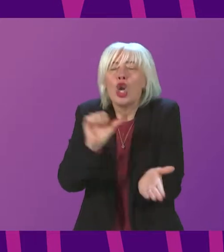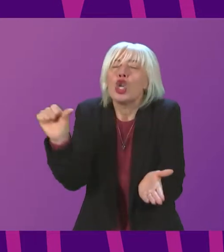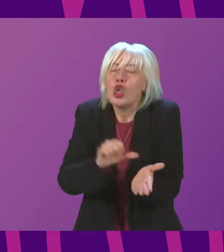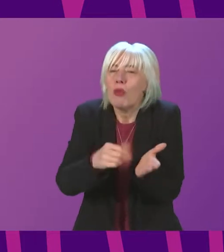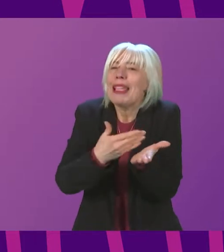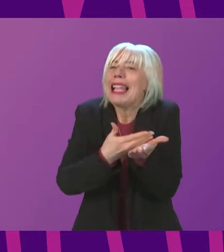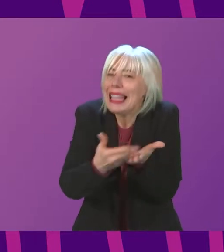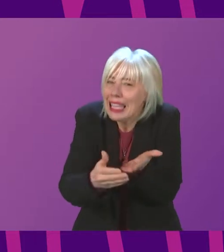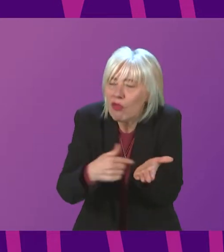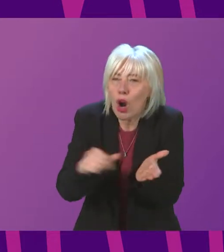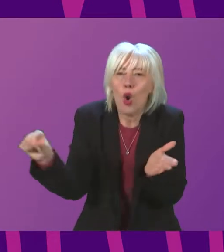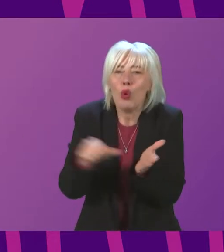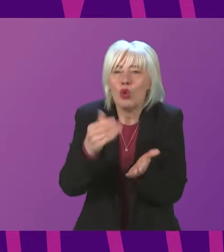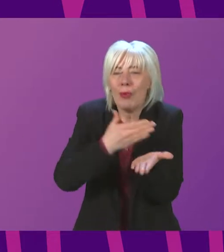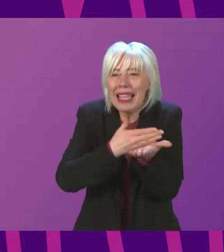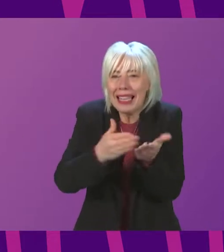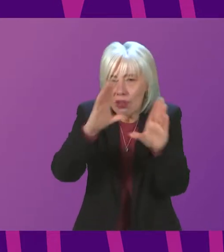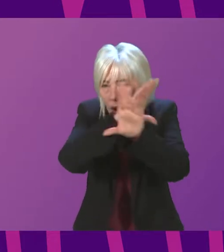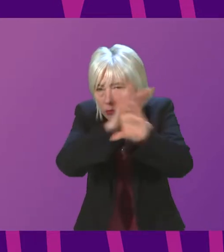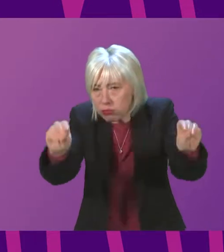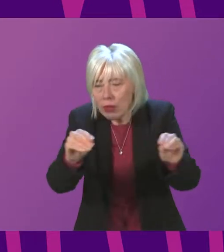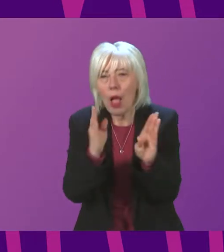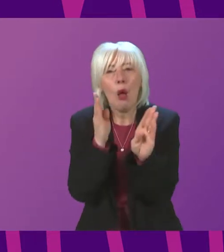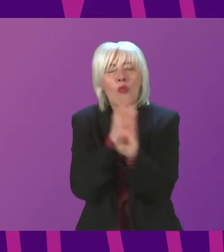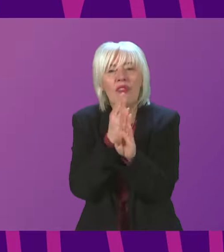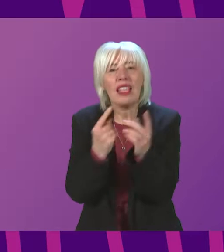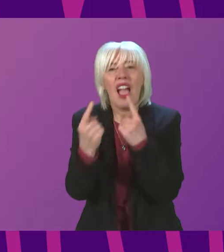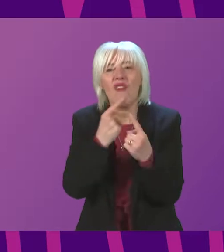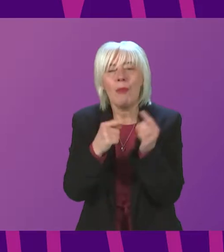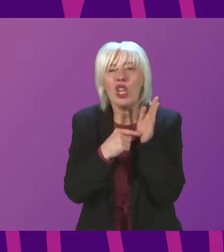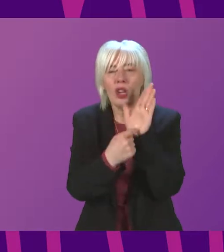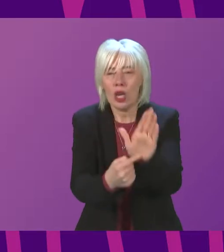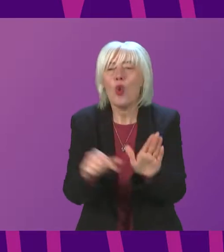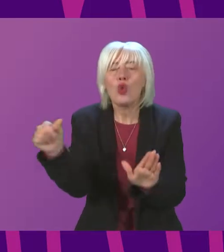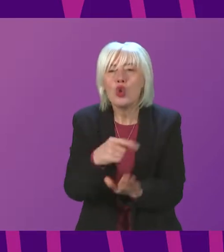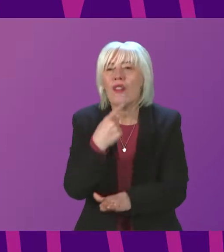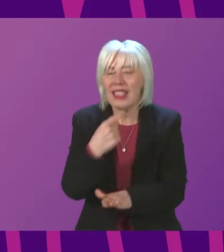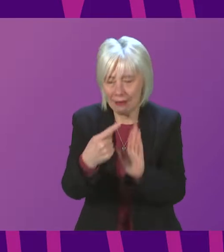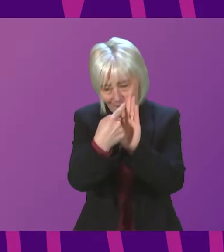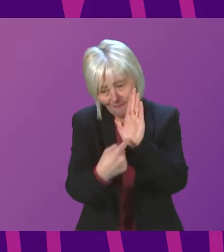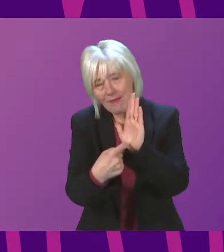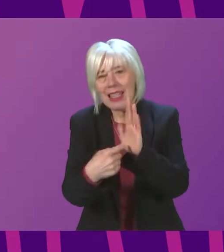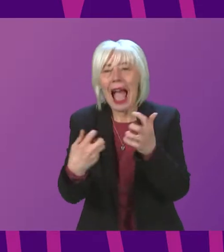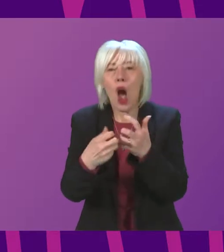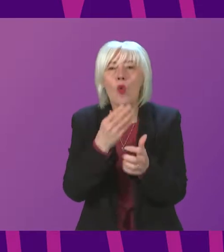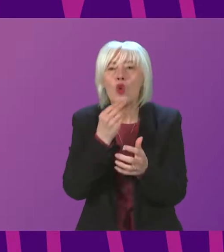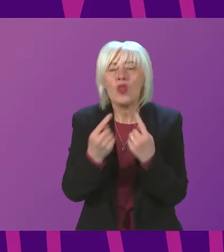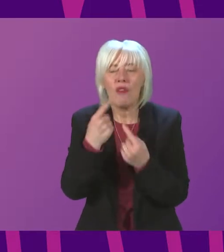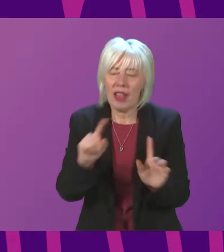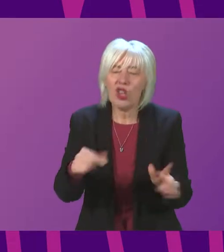clearer to users in the privacy information notice how their information would be used. We accept that point.